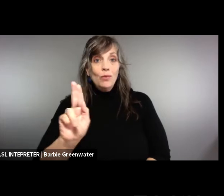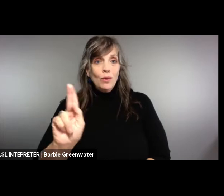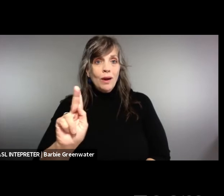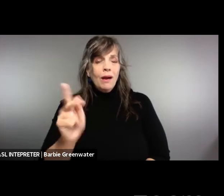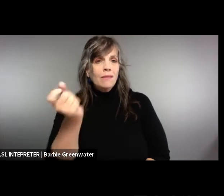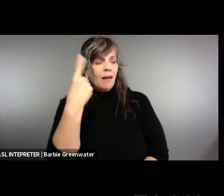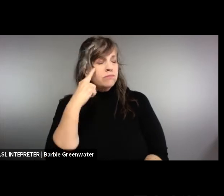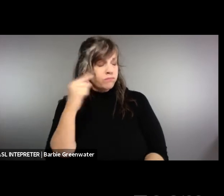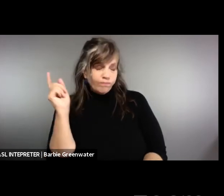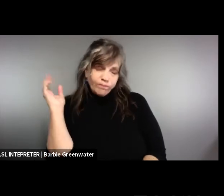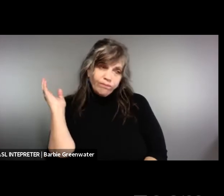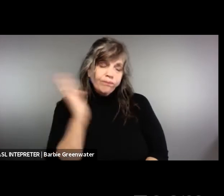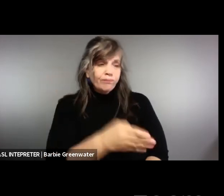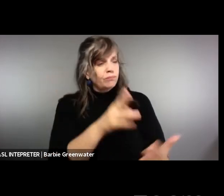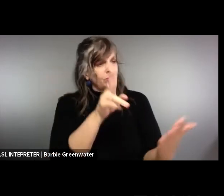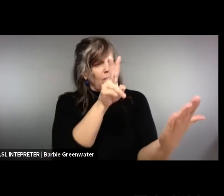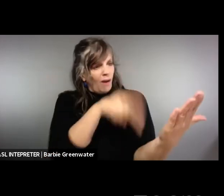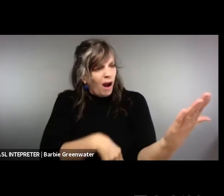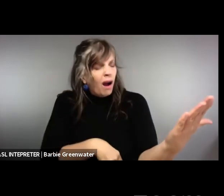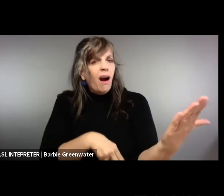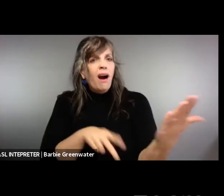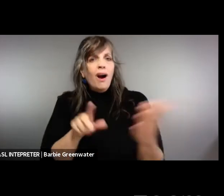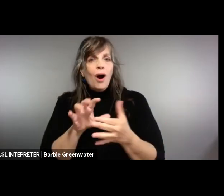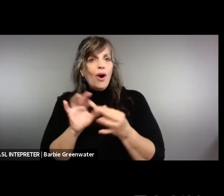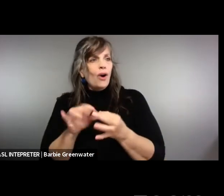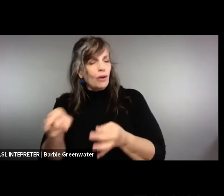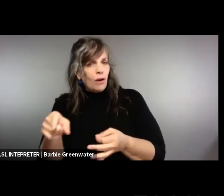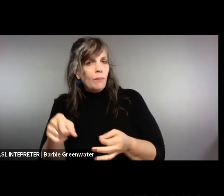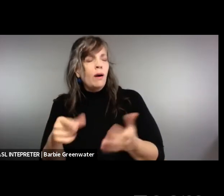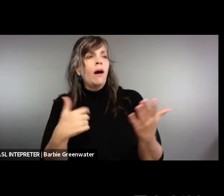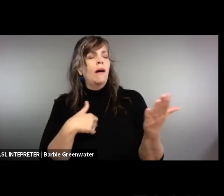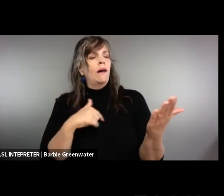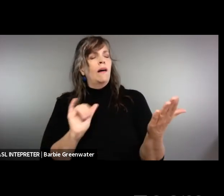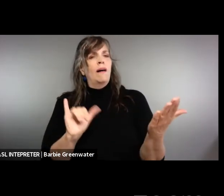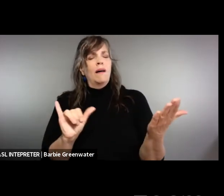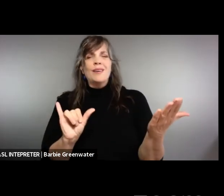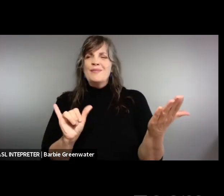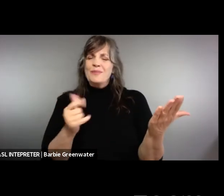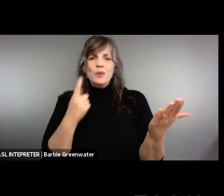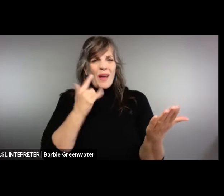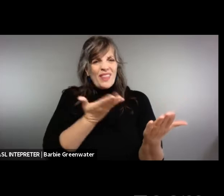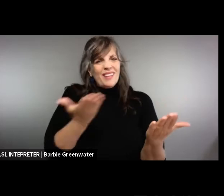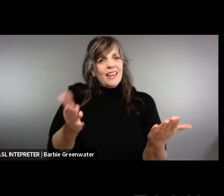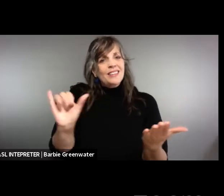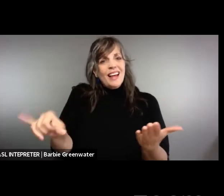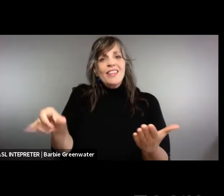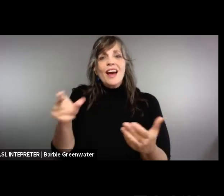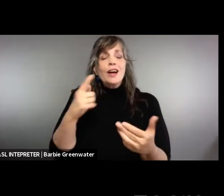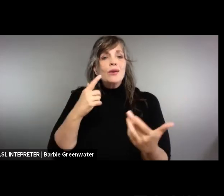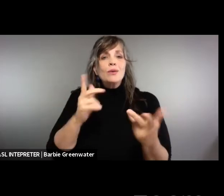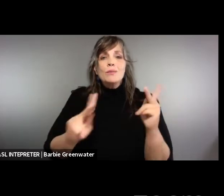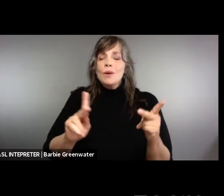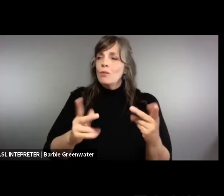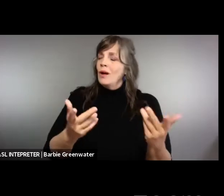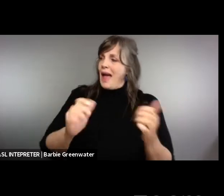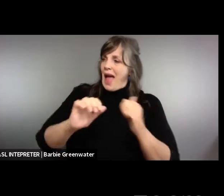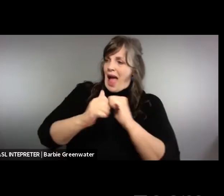when I was reading her criticism. So I think it's things like that where people, well how will they see the viewpoint?